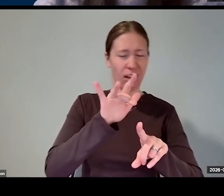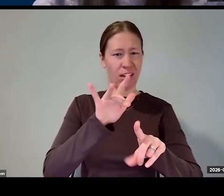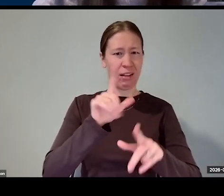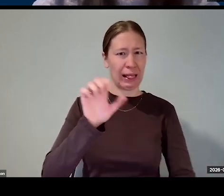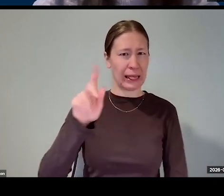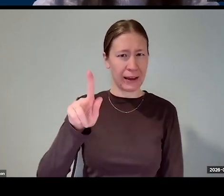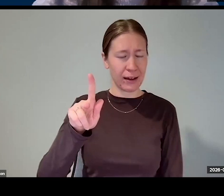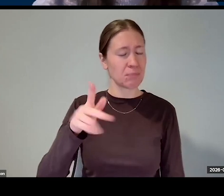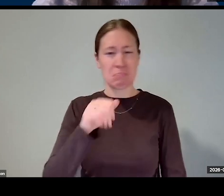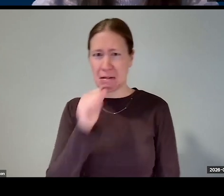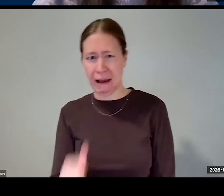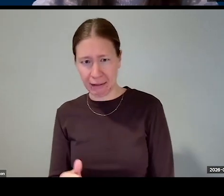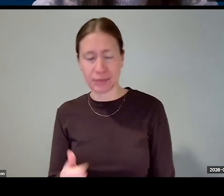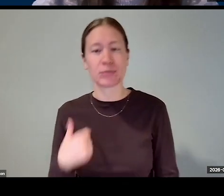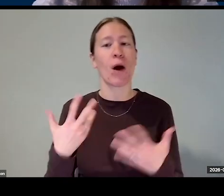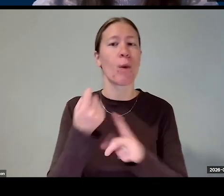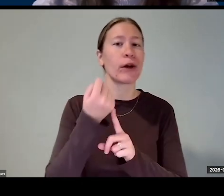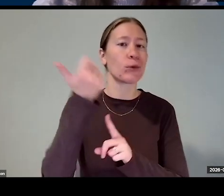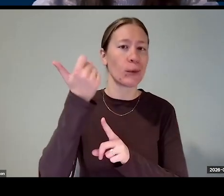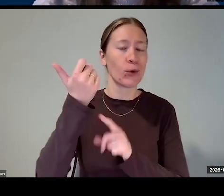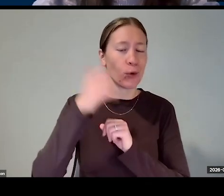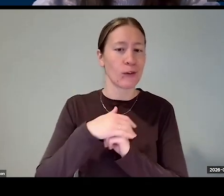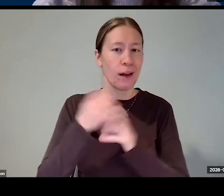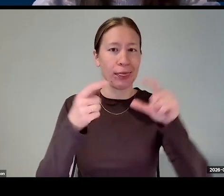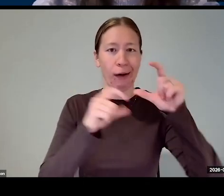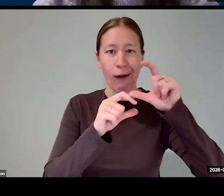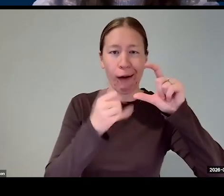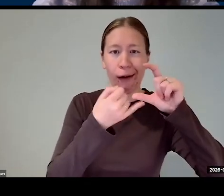and just use something else to emphasize it like bold font instead.